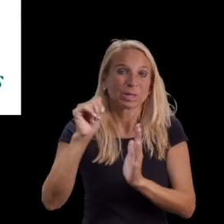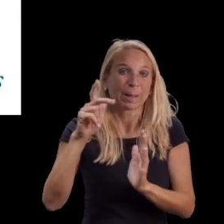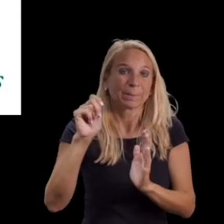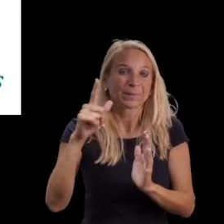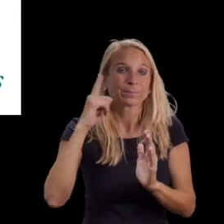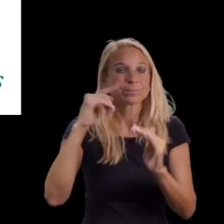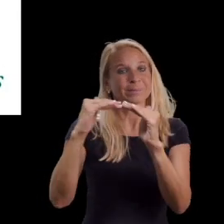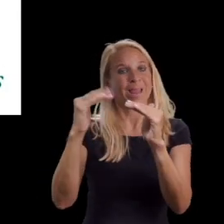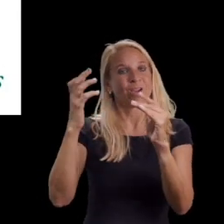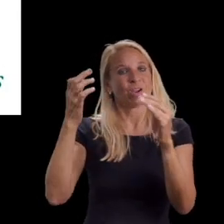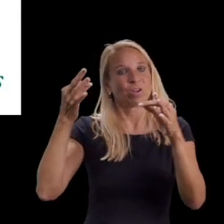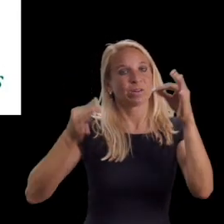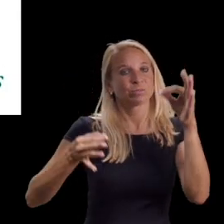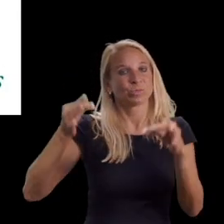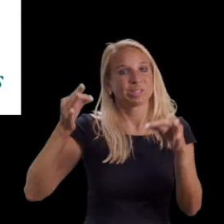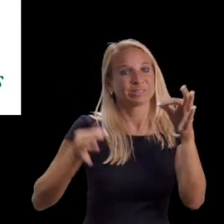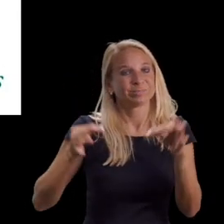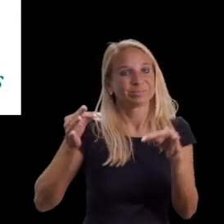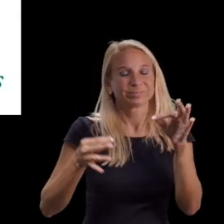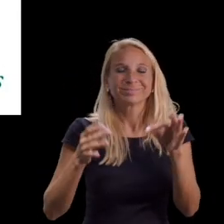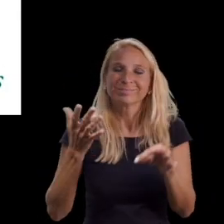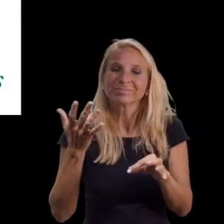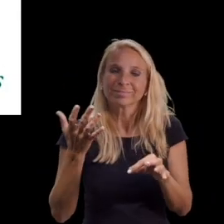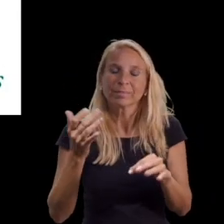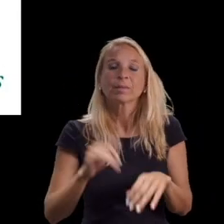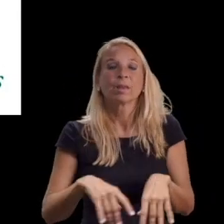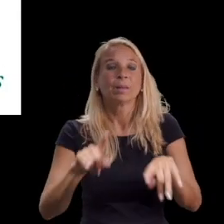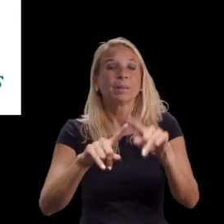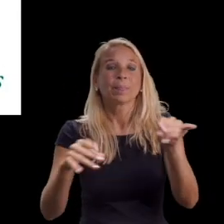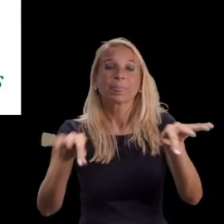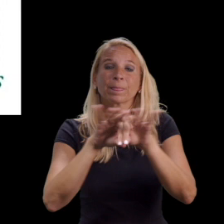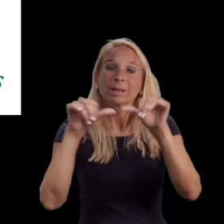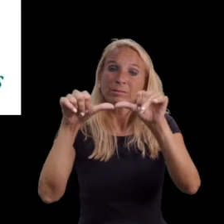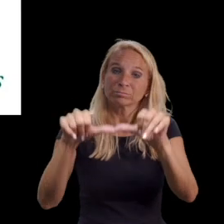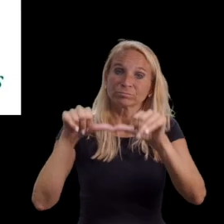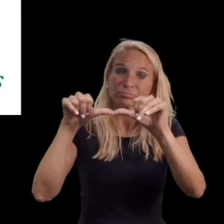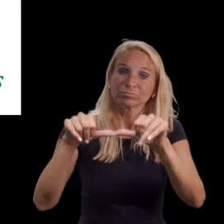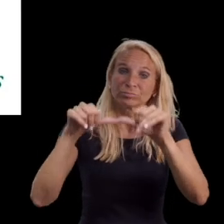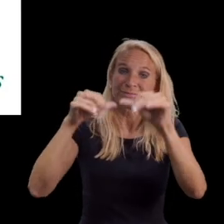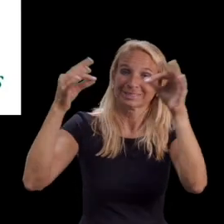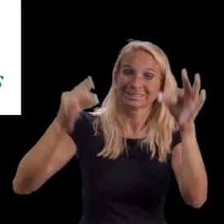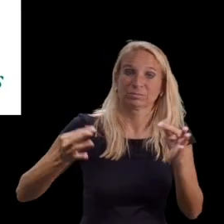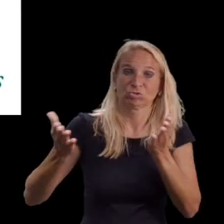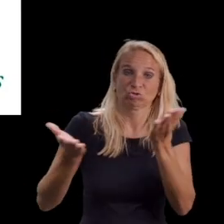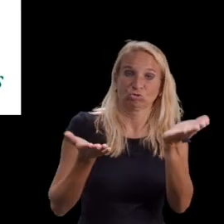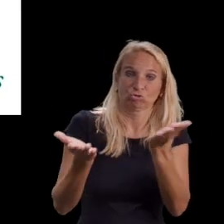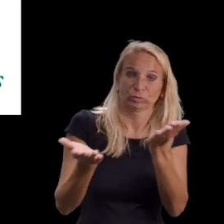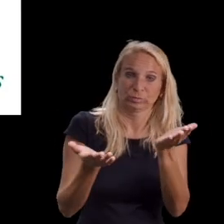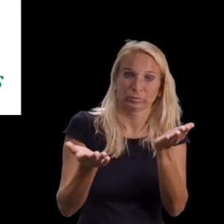you have a decent timeline. But continuation decision of services so important that it does require you